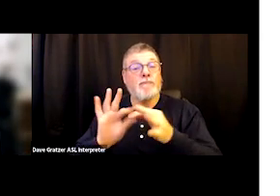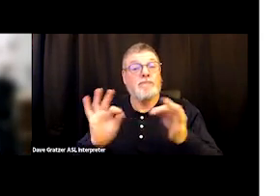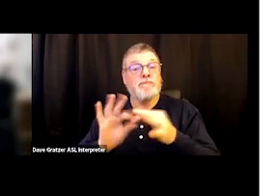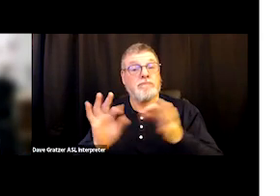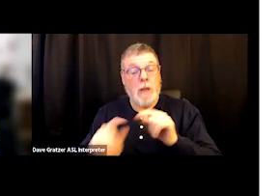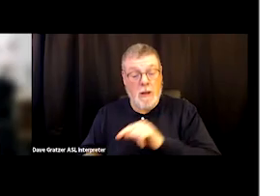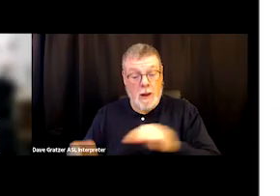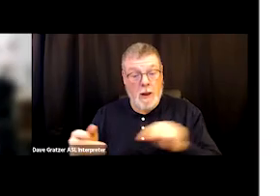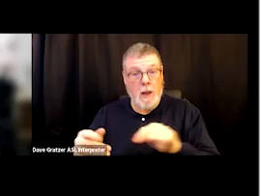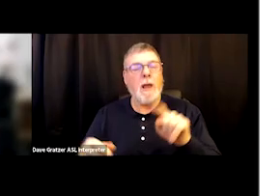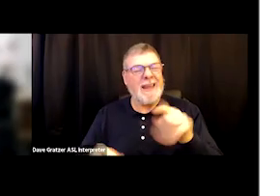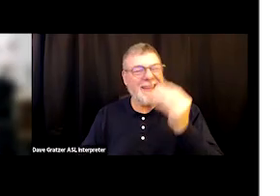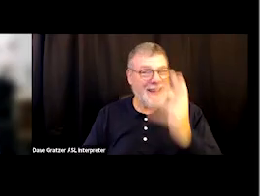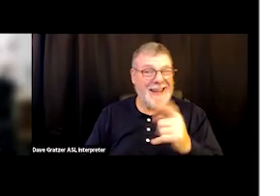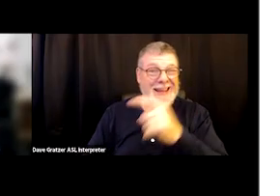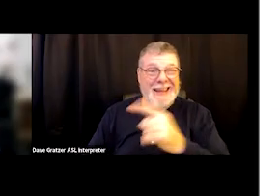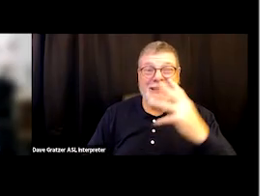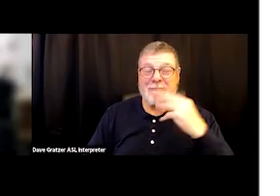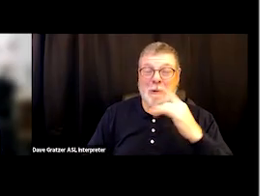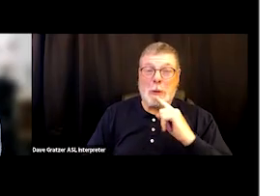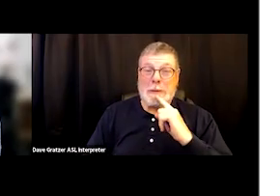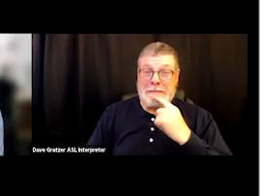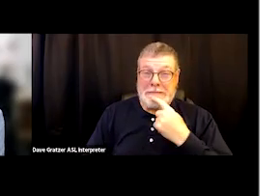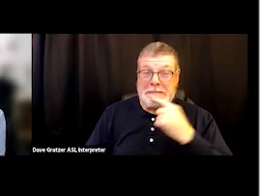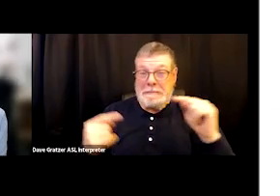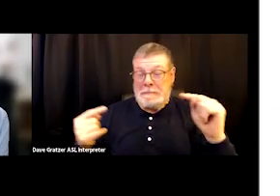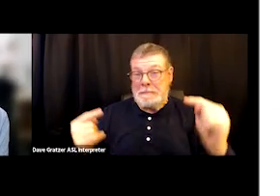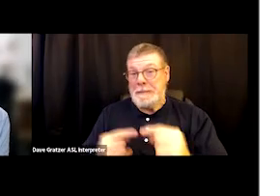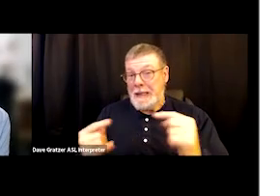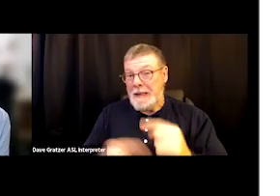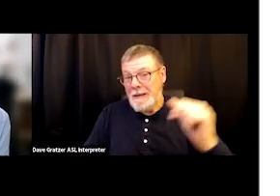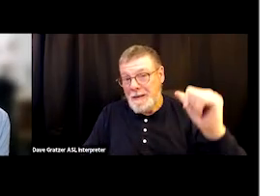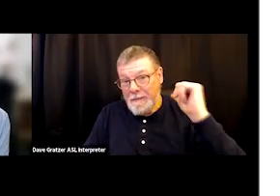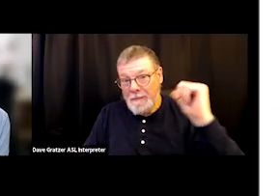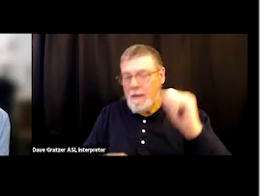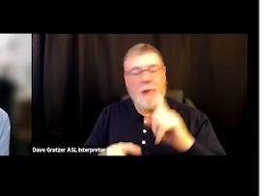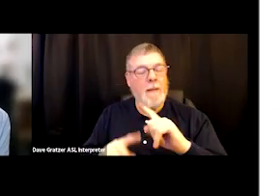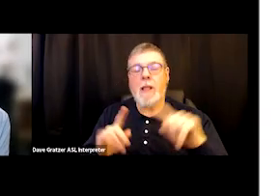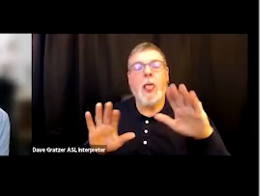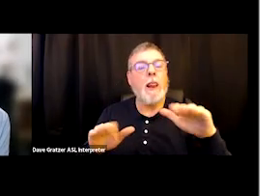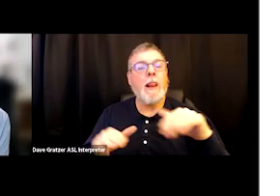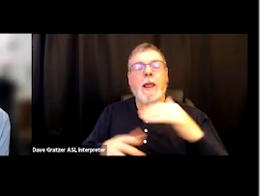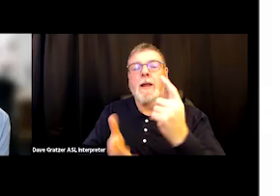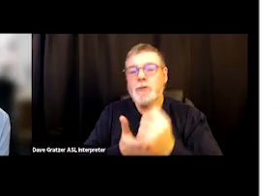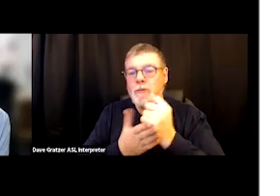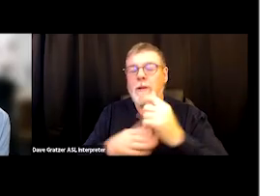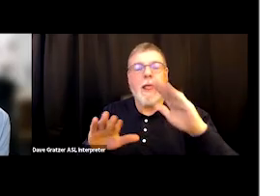"Hey, they are experiencing really severe back pain, but they haven't received treatment or evaluations for this